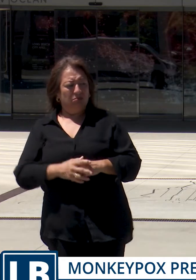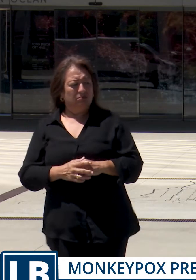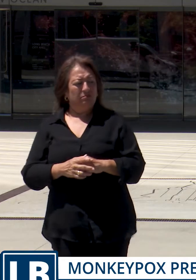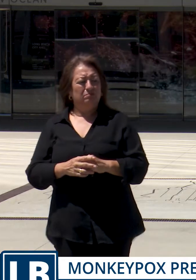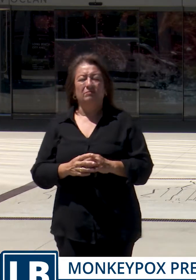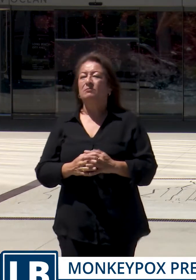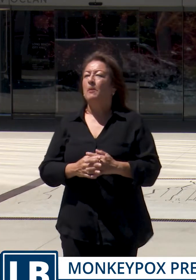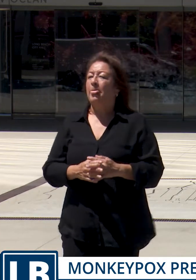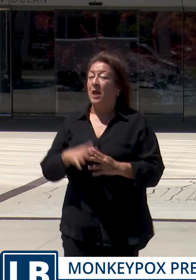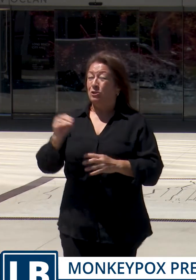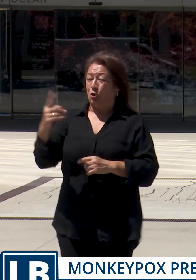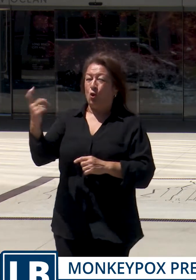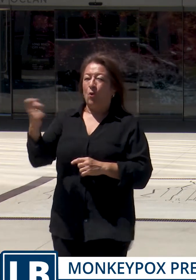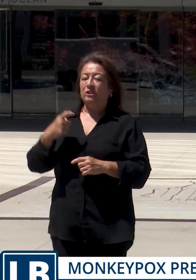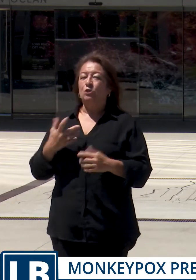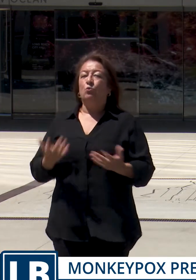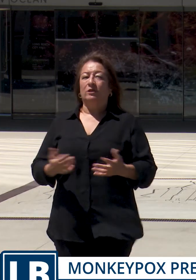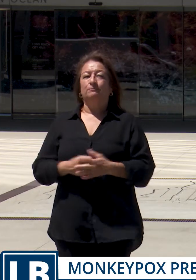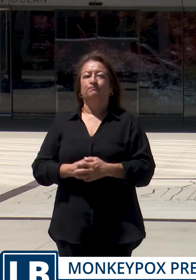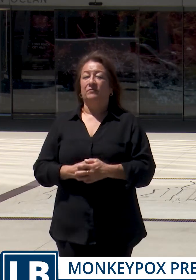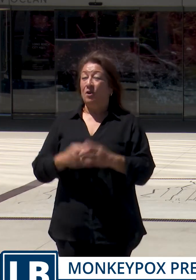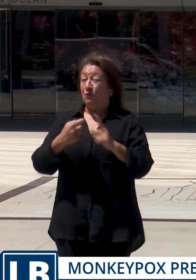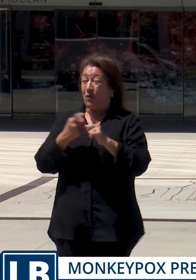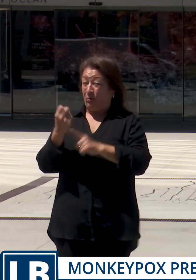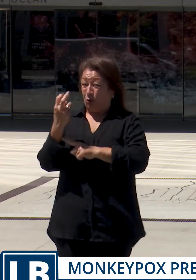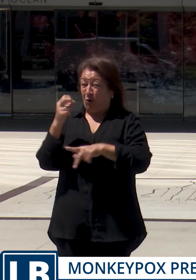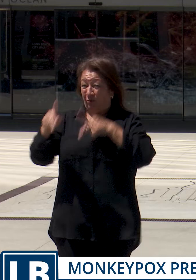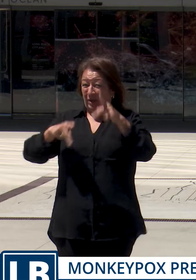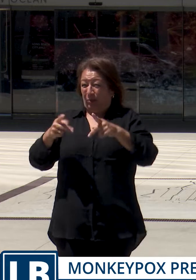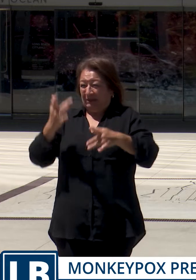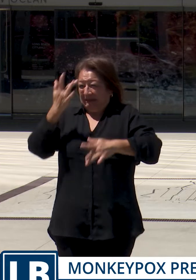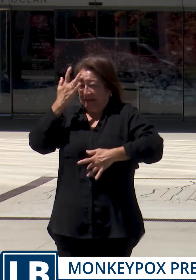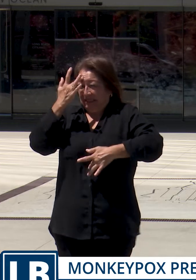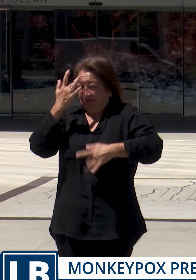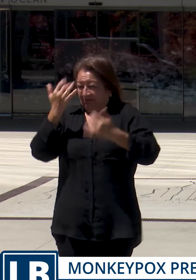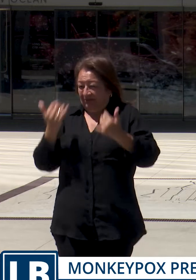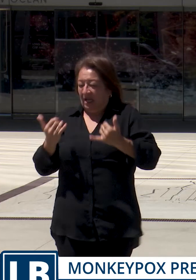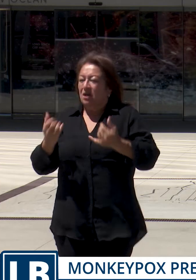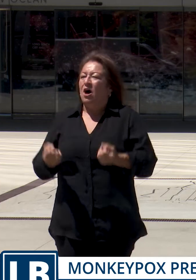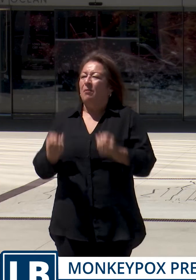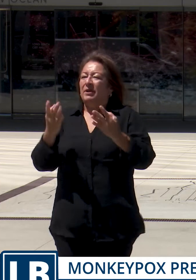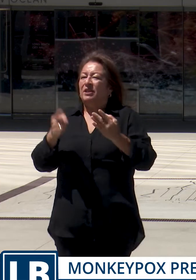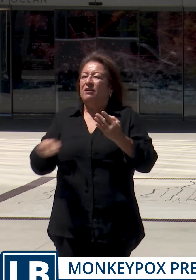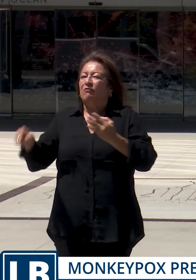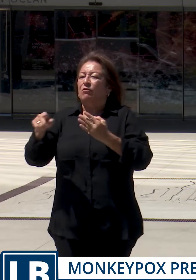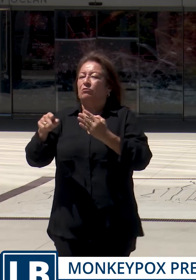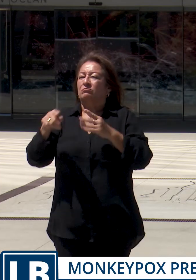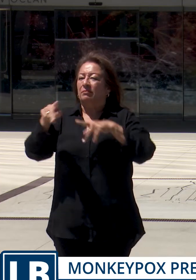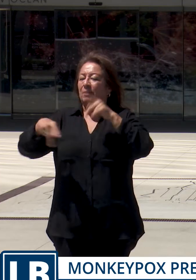uh so the question was out of the 12 cases how many identifies lbgtqia plus